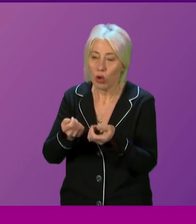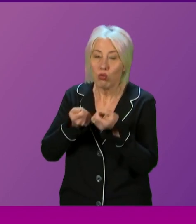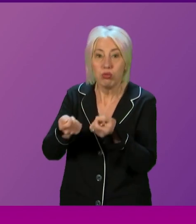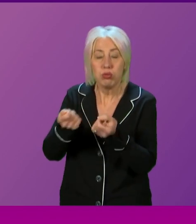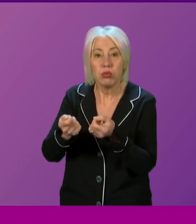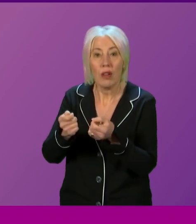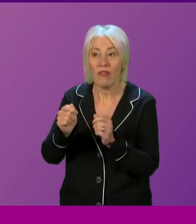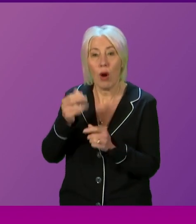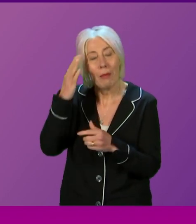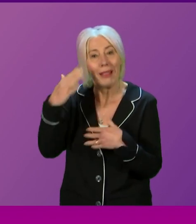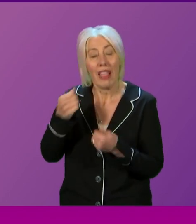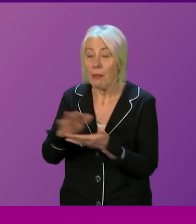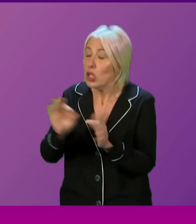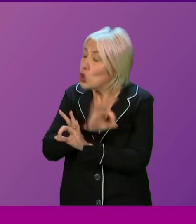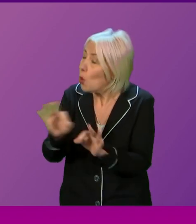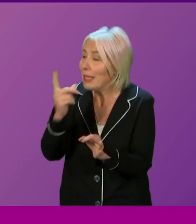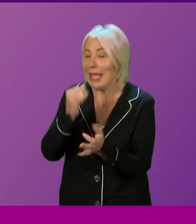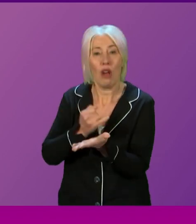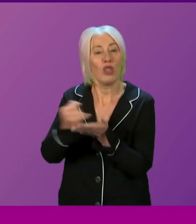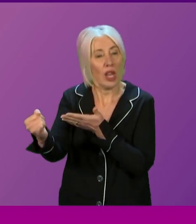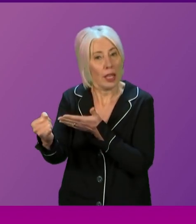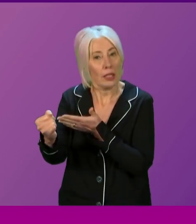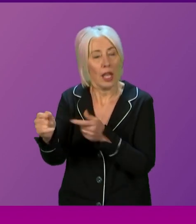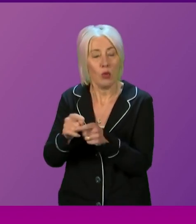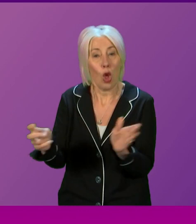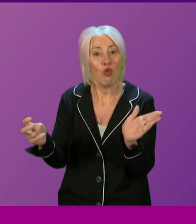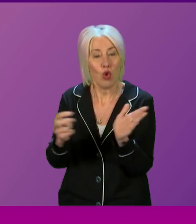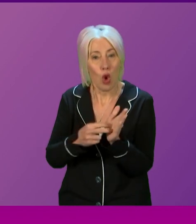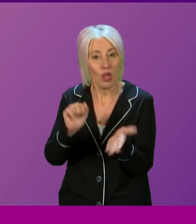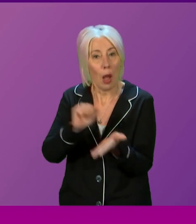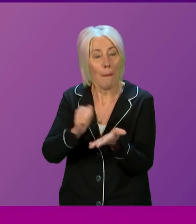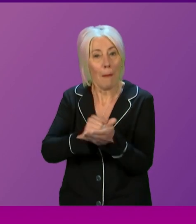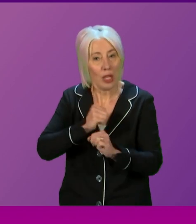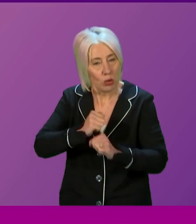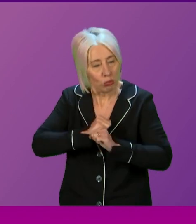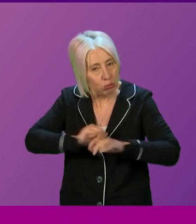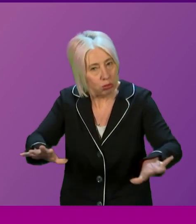no one is rejected; and finally, record and publish the true waiting time, from referral